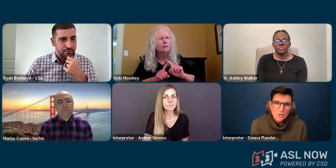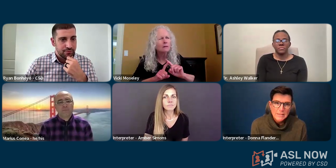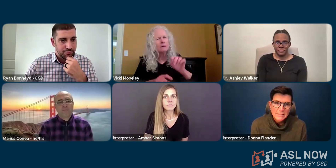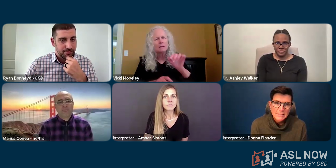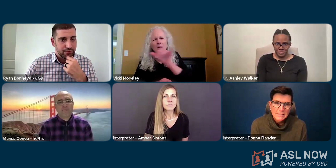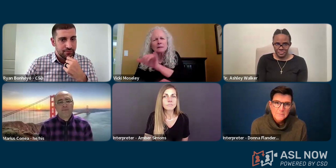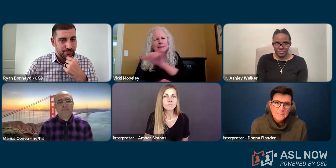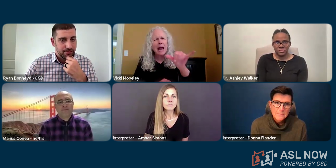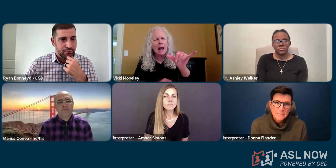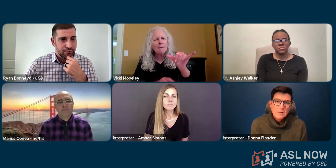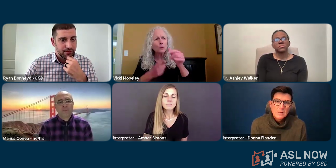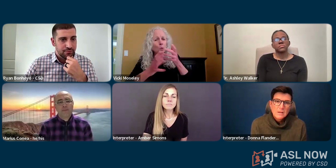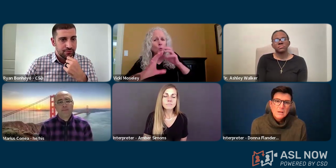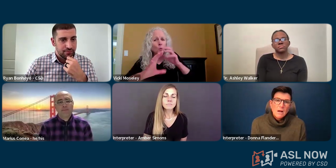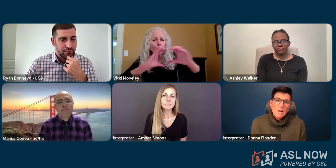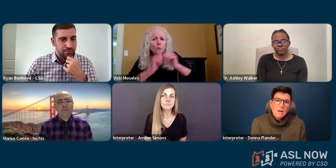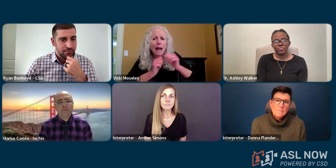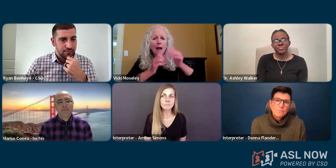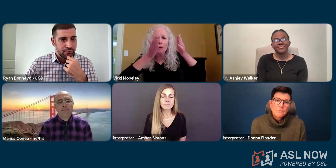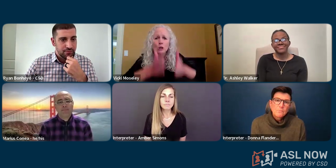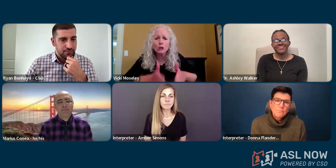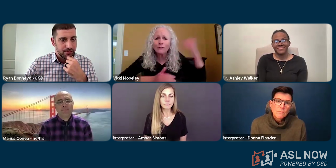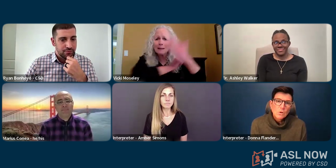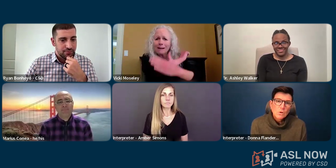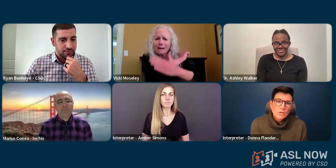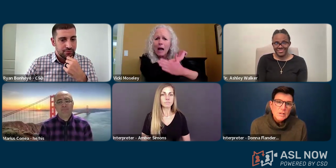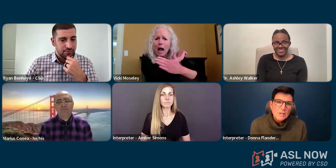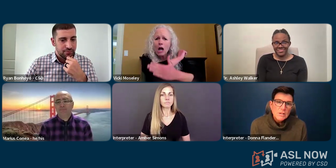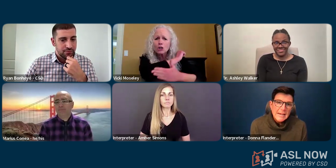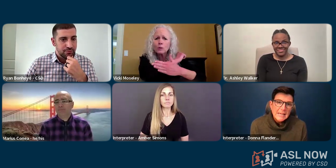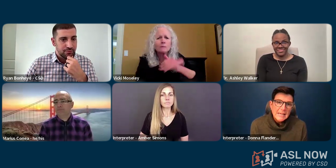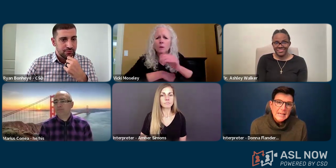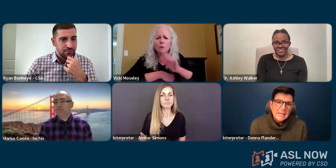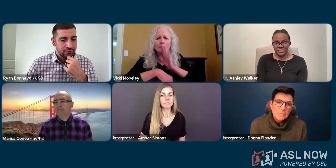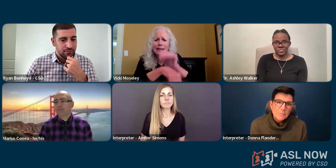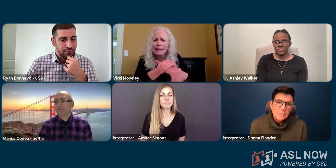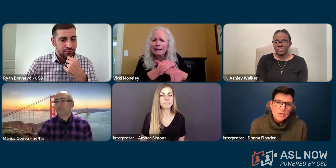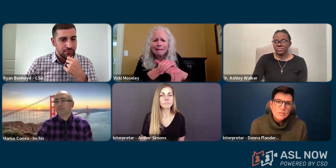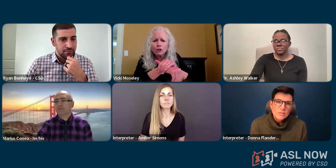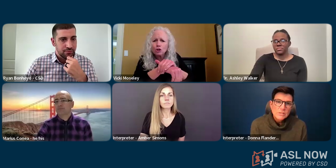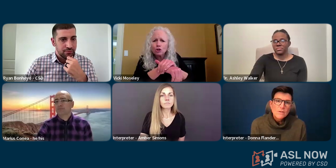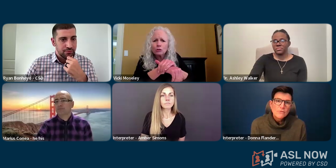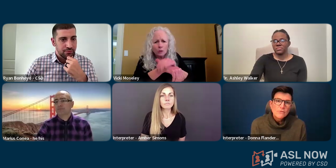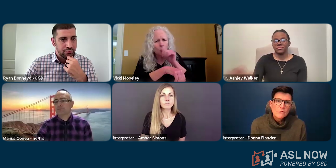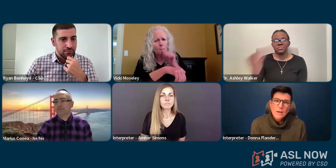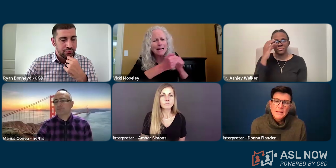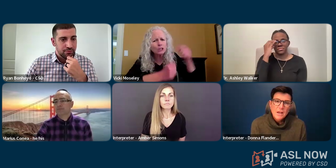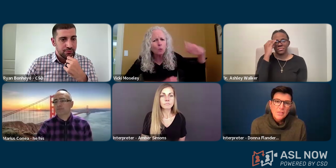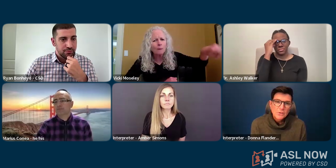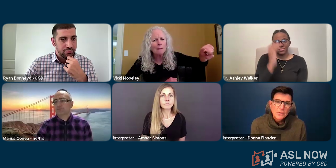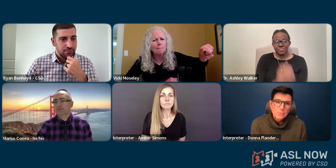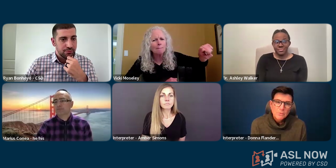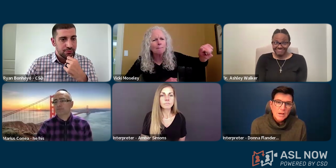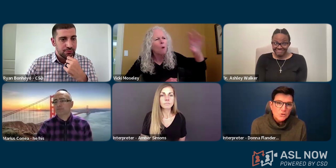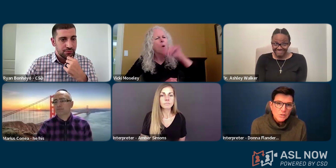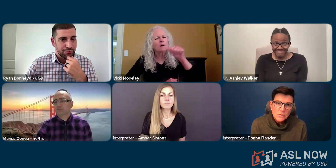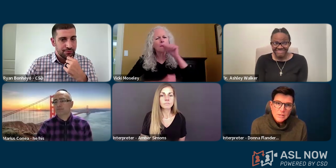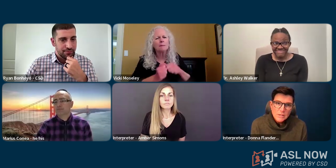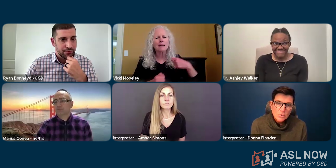Part of the recipe, communicating in person with someone from another country